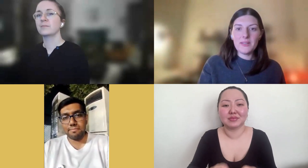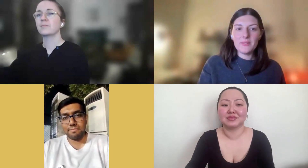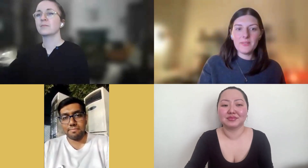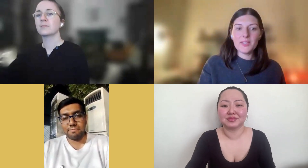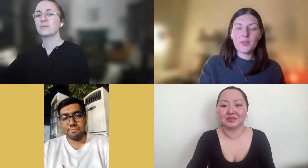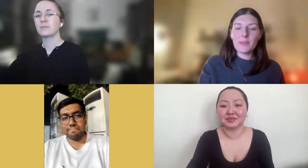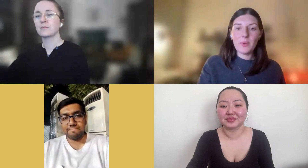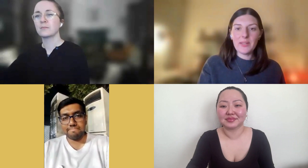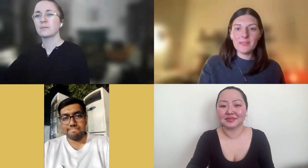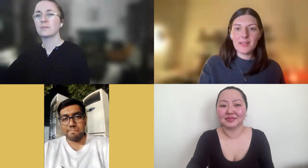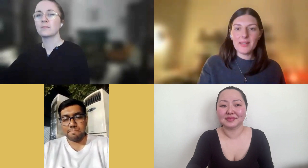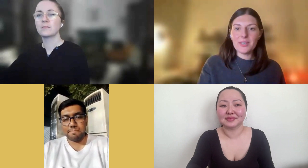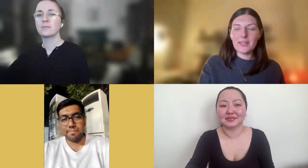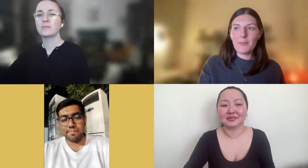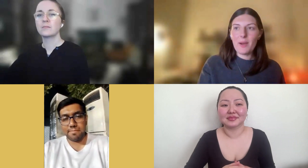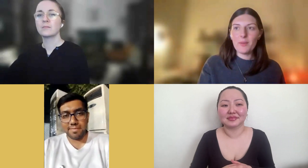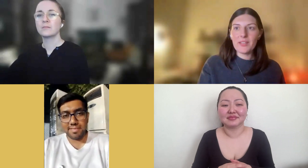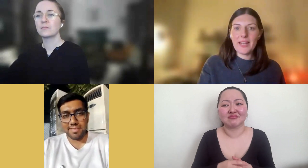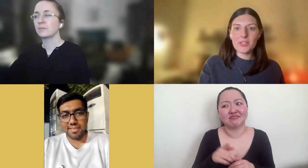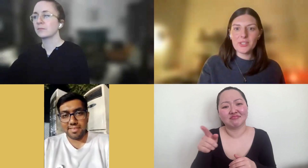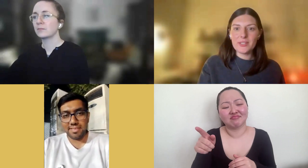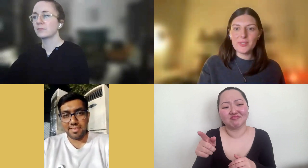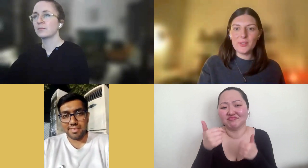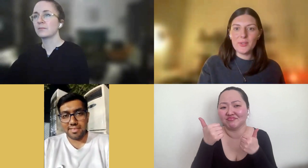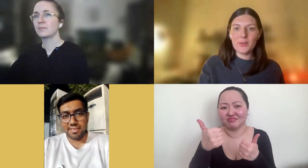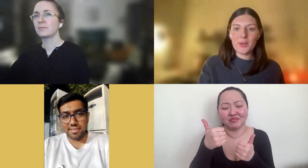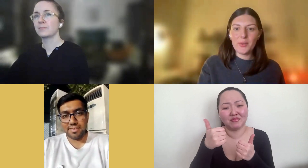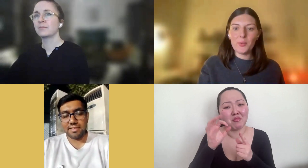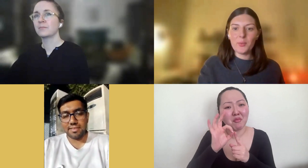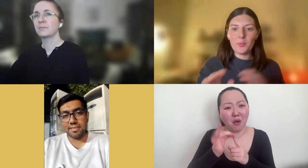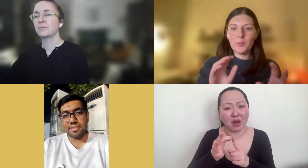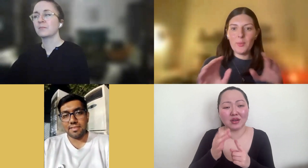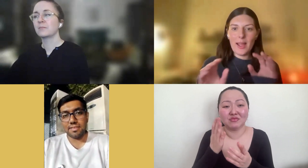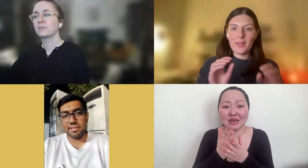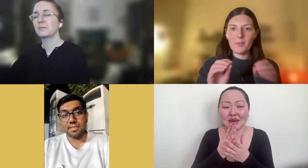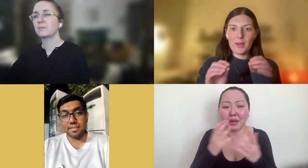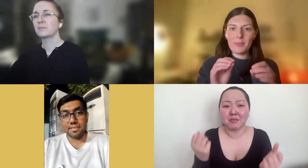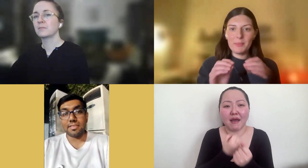Yeah, that s a great point. The power of connection and you don't know where the